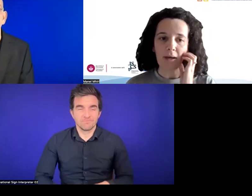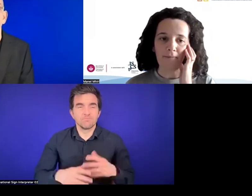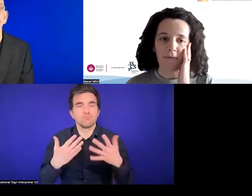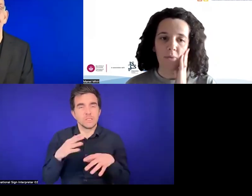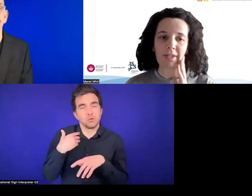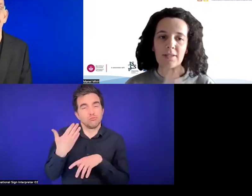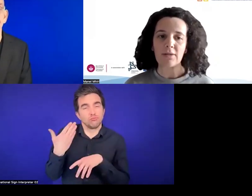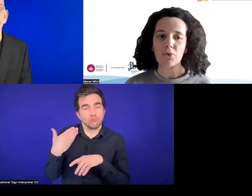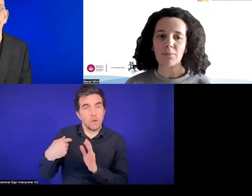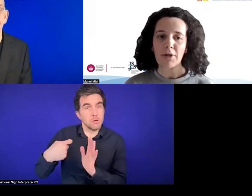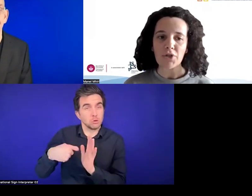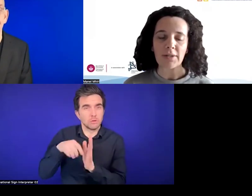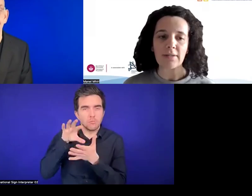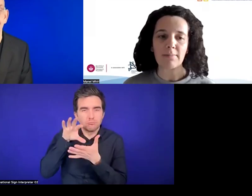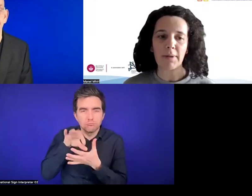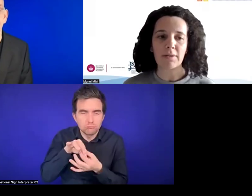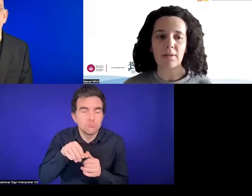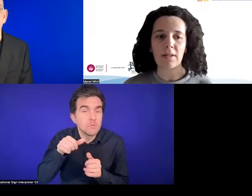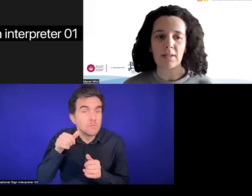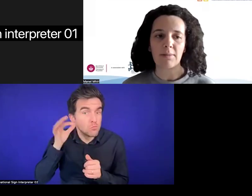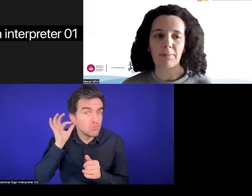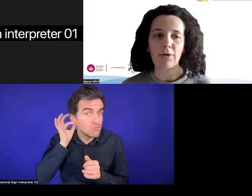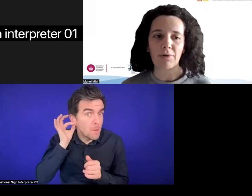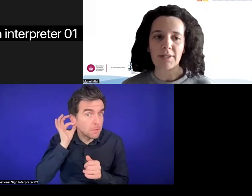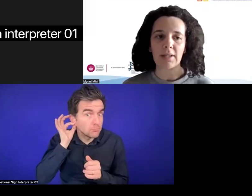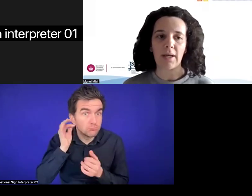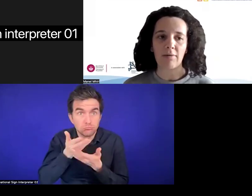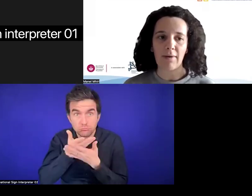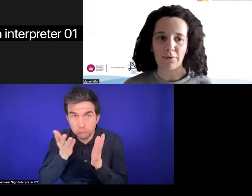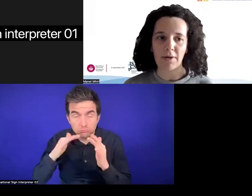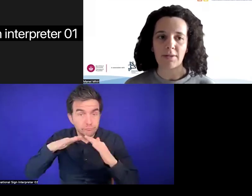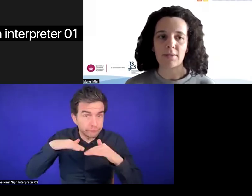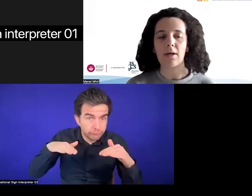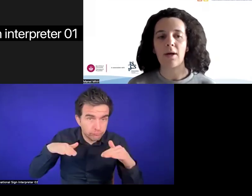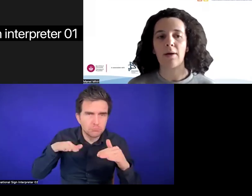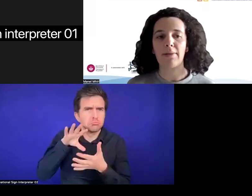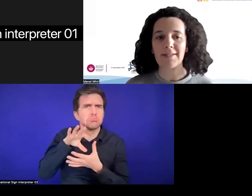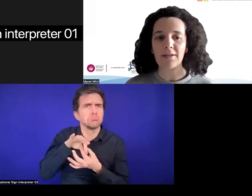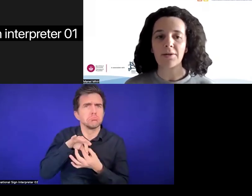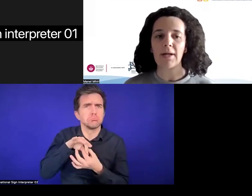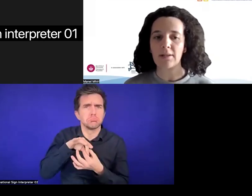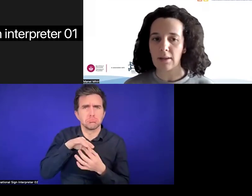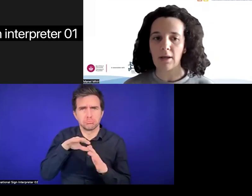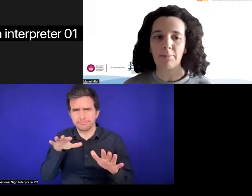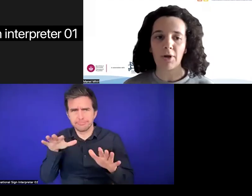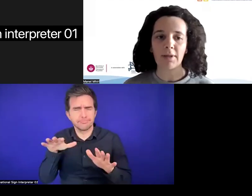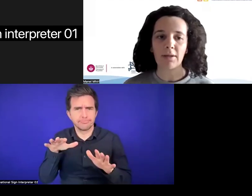new topic for us. We didn't do much on it, but this is a priority area for us this